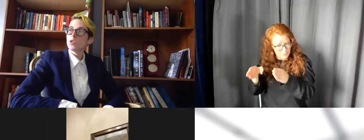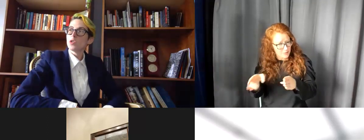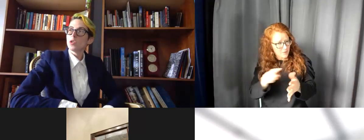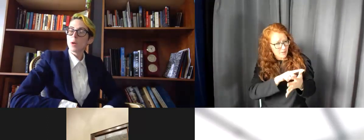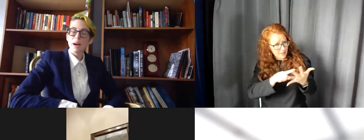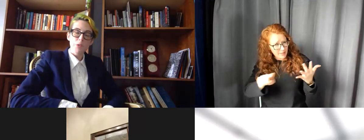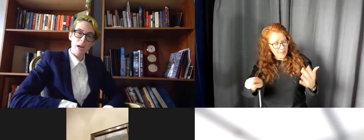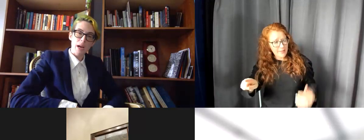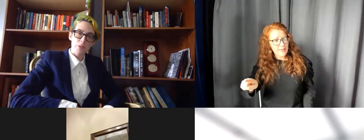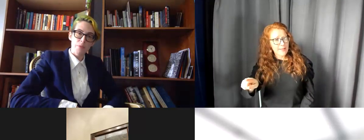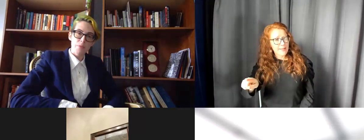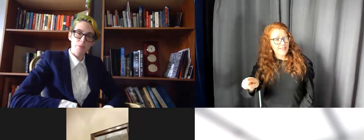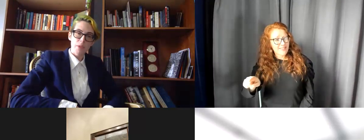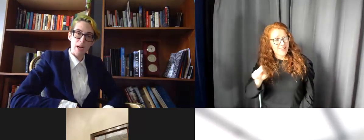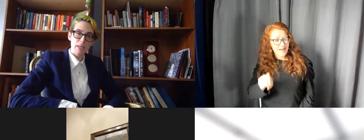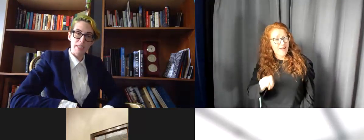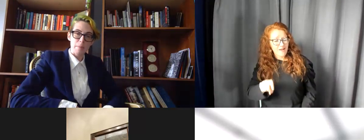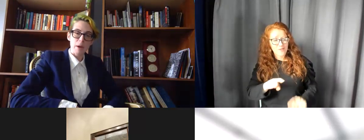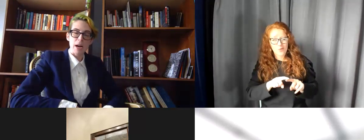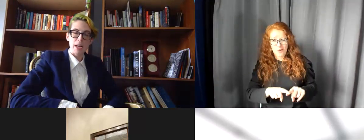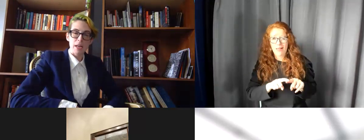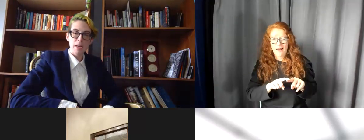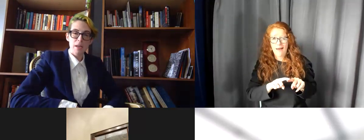Farrah Garland: do have to rely on kindness to get by.